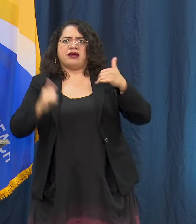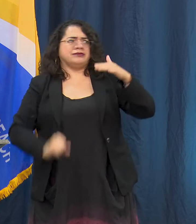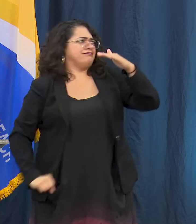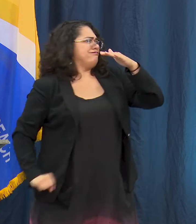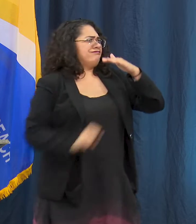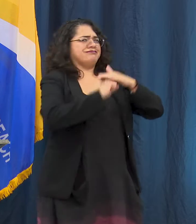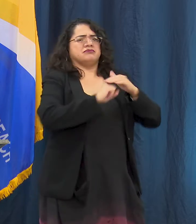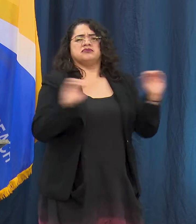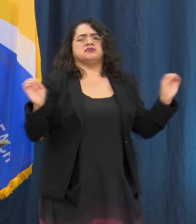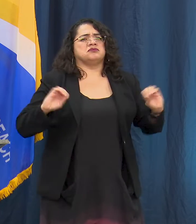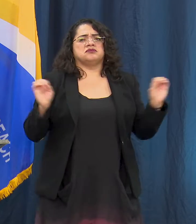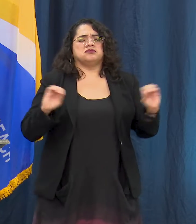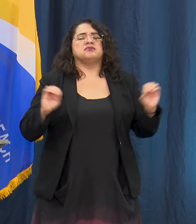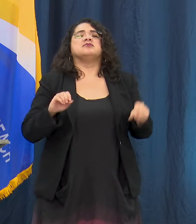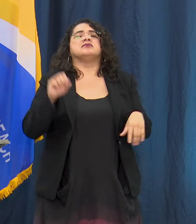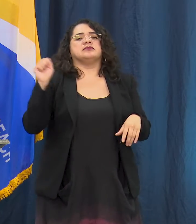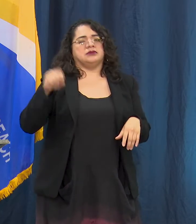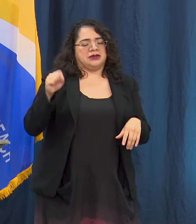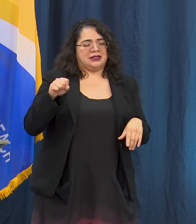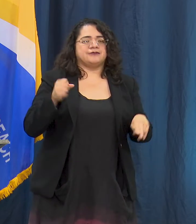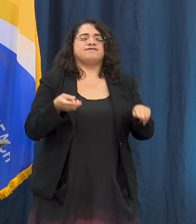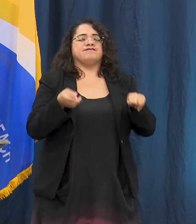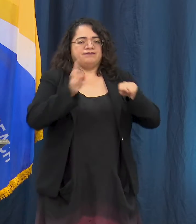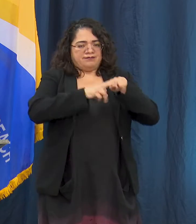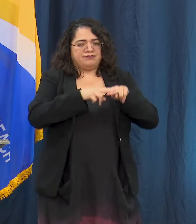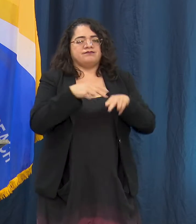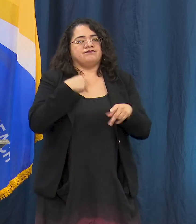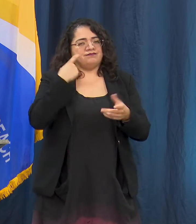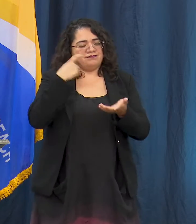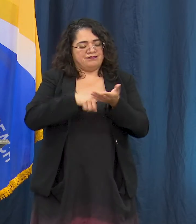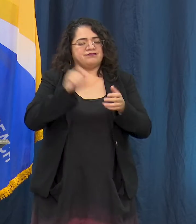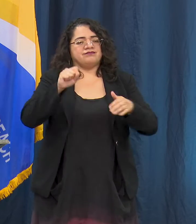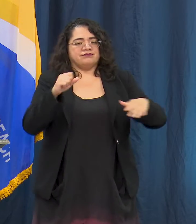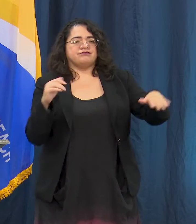are seeing a growing number of hospitalizations in the city. Thank you